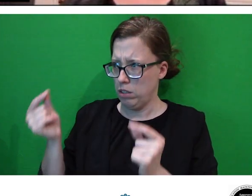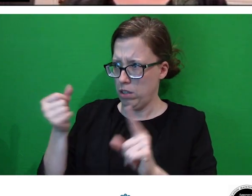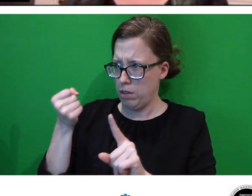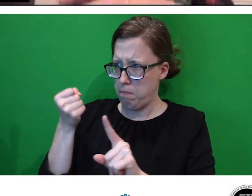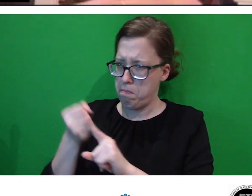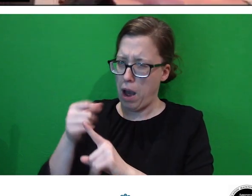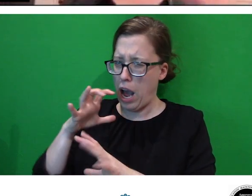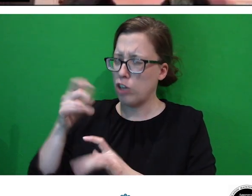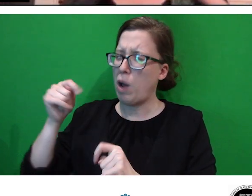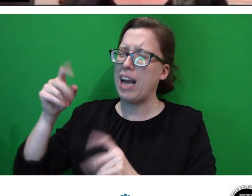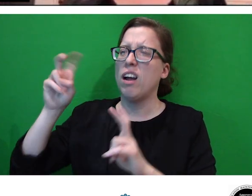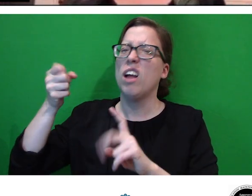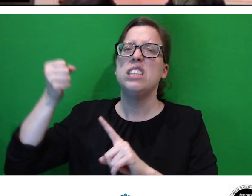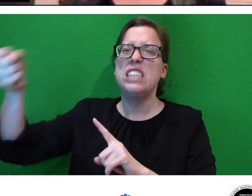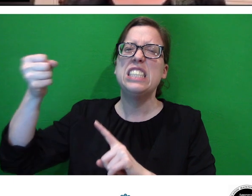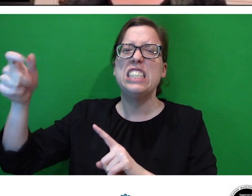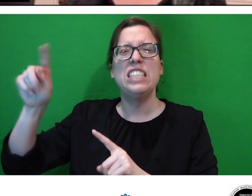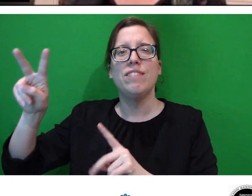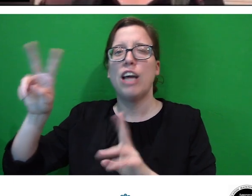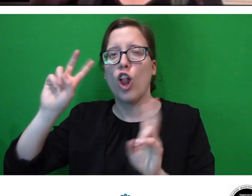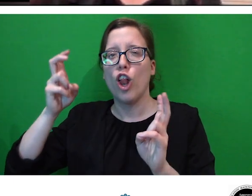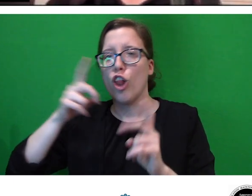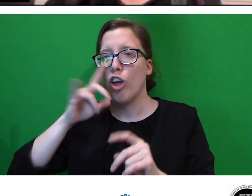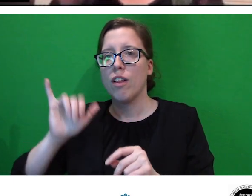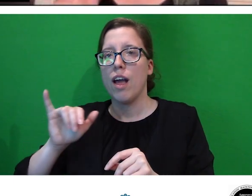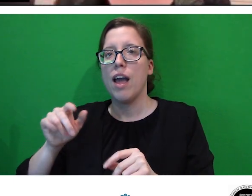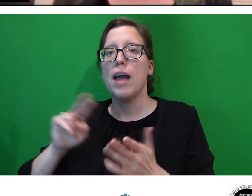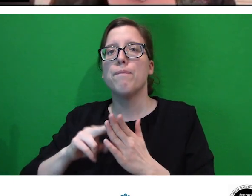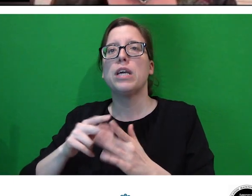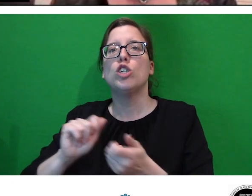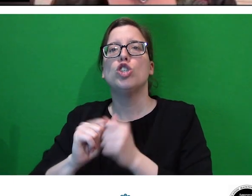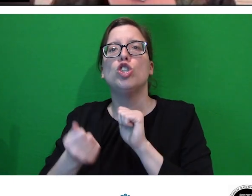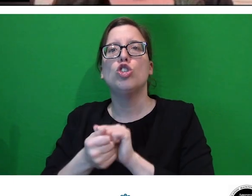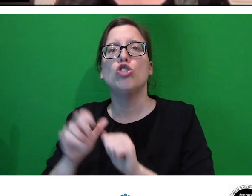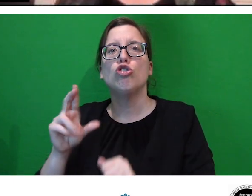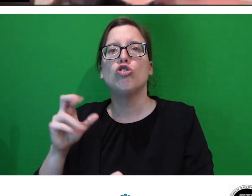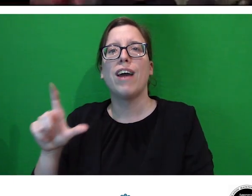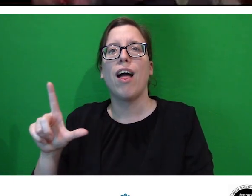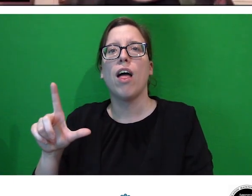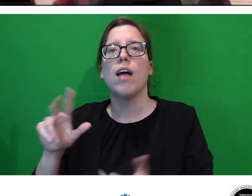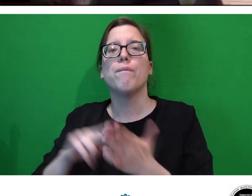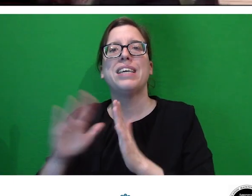copacetic. And the little boy came back. His brother knew that this agitation,